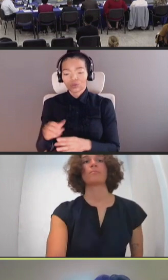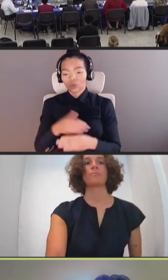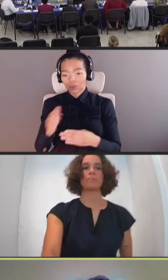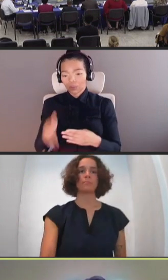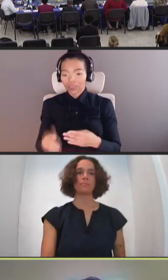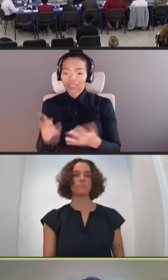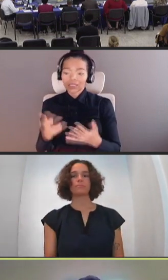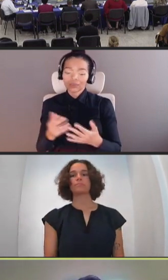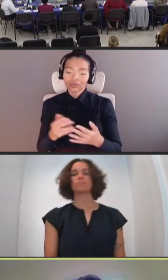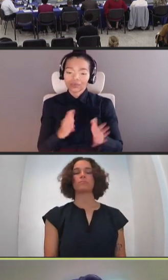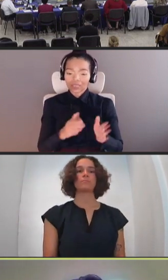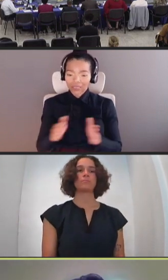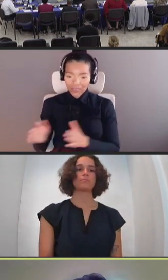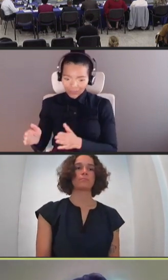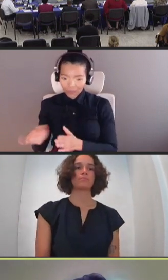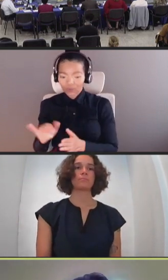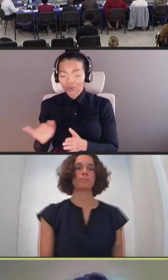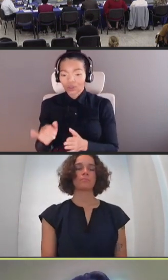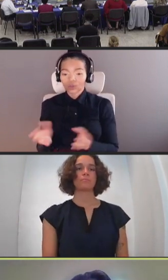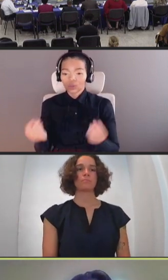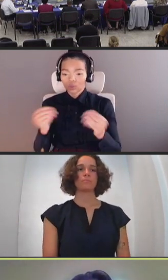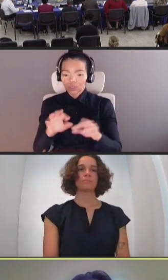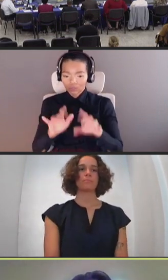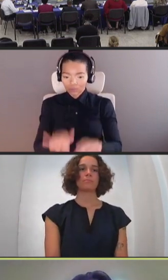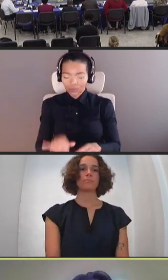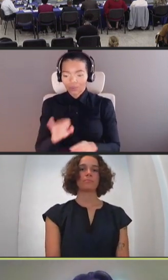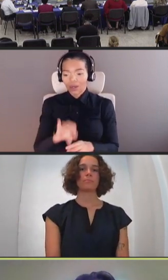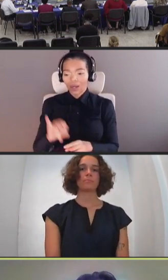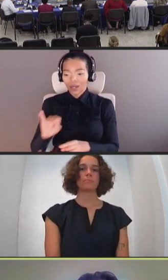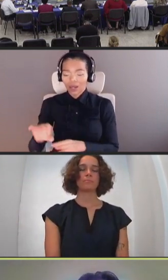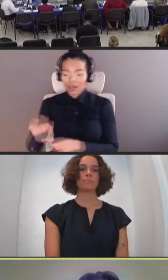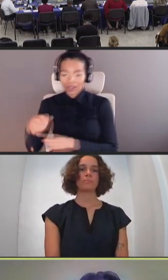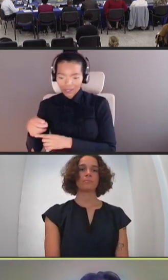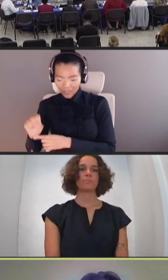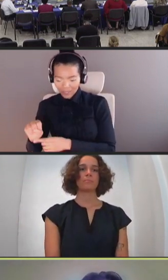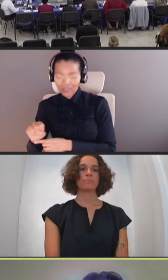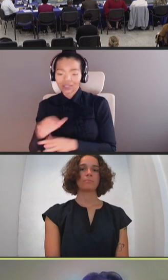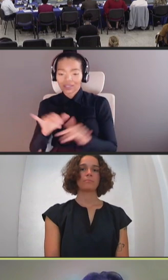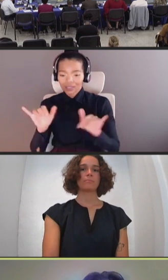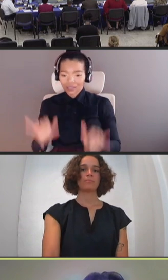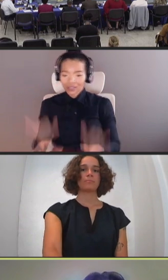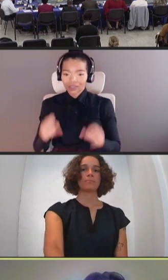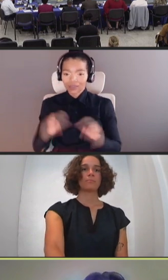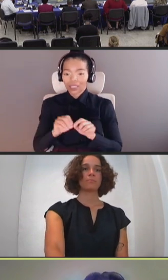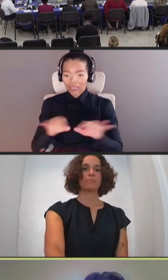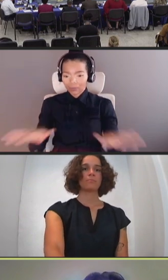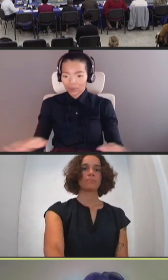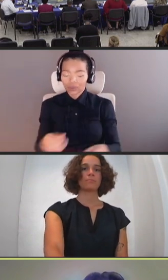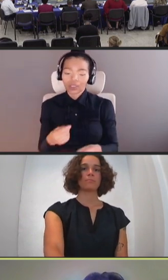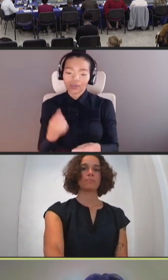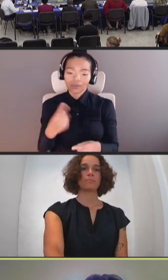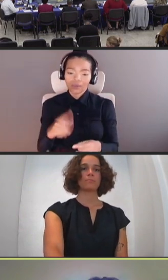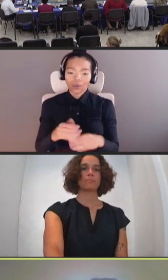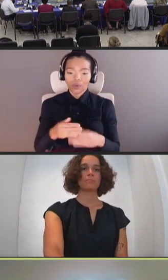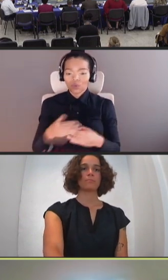putting that into our IIS system, so it would be communicated to the rest of the state of Colorado.